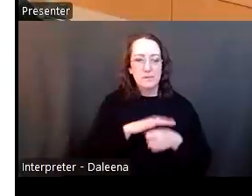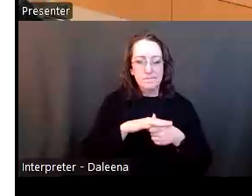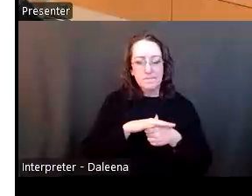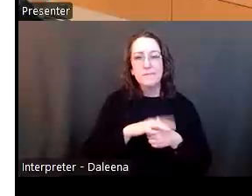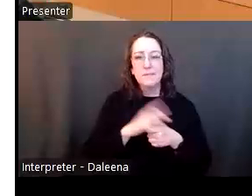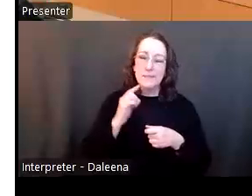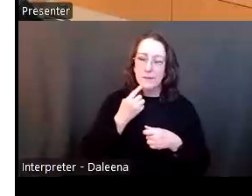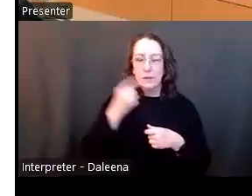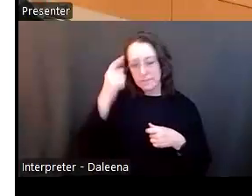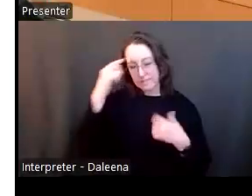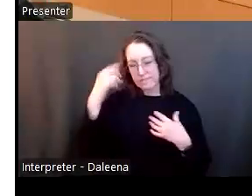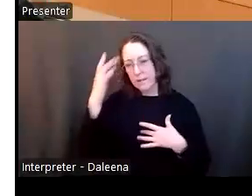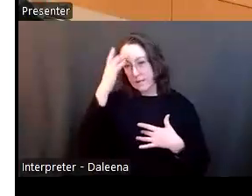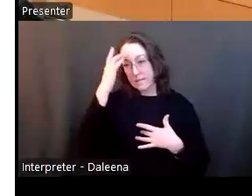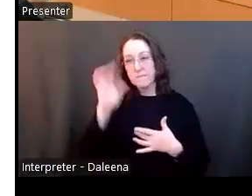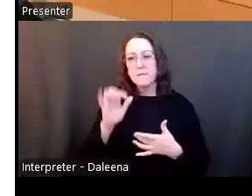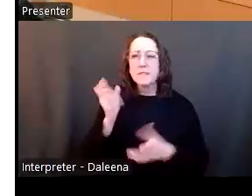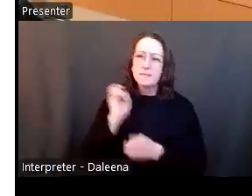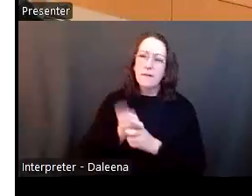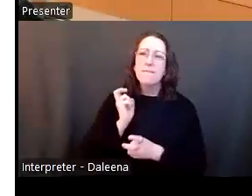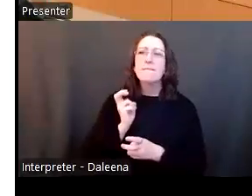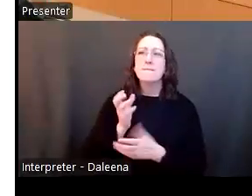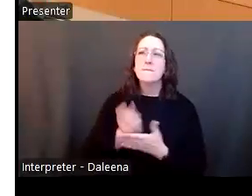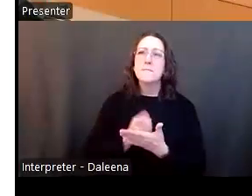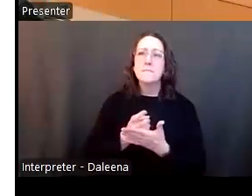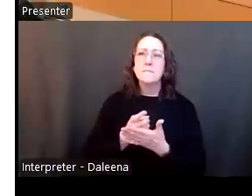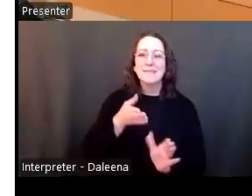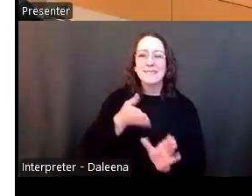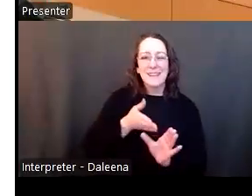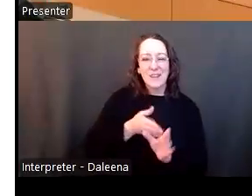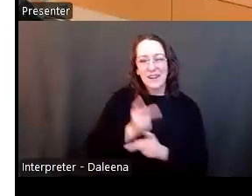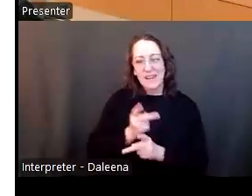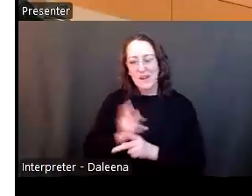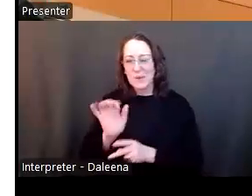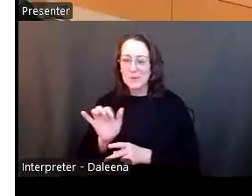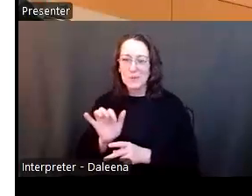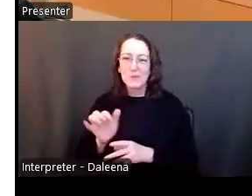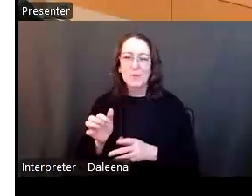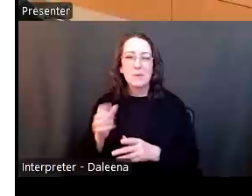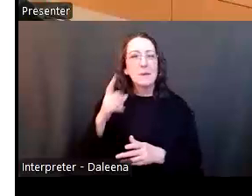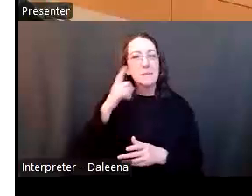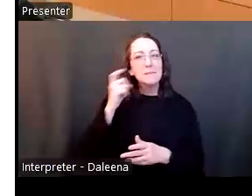sometimes to um also provide their psychiatric care because of the enormous amount of wraparound